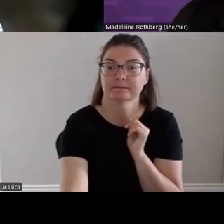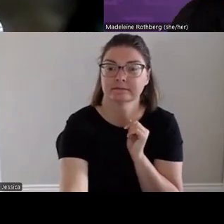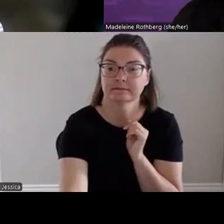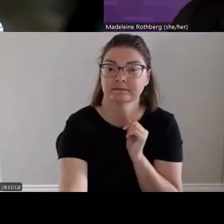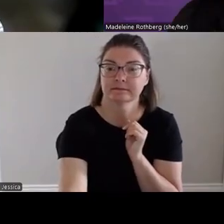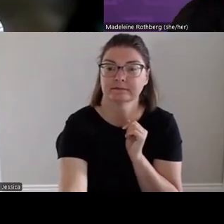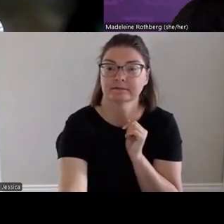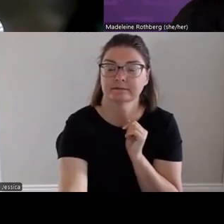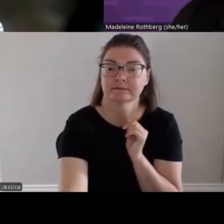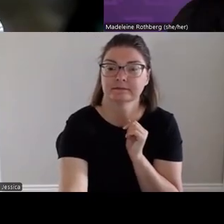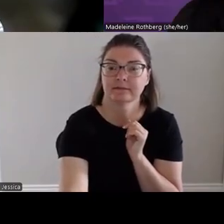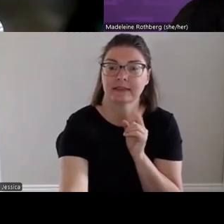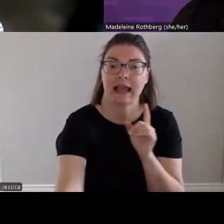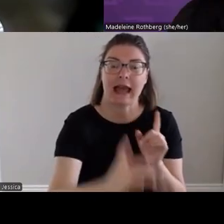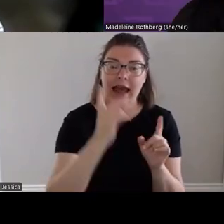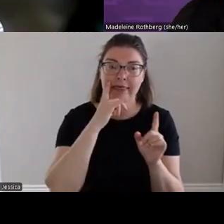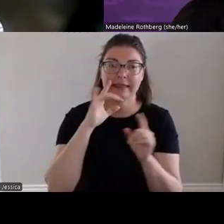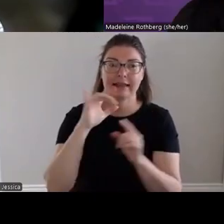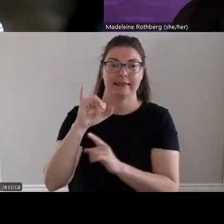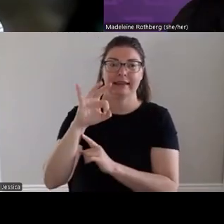to bring to the IFLA Accessibility Metadata Standards Group.